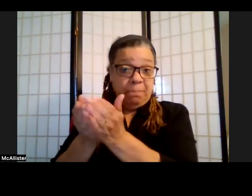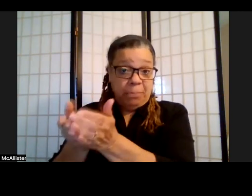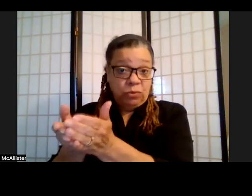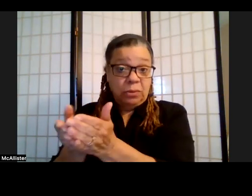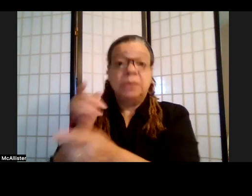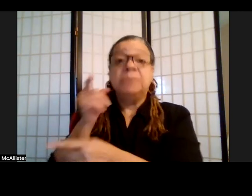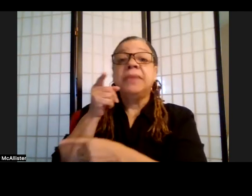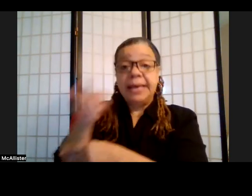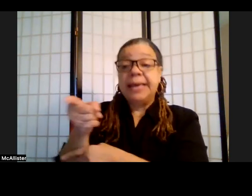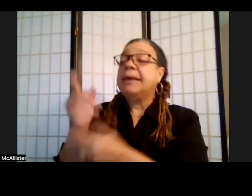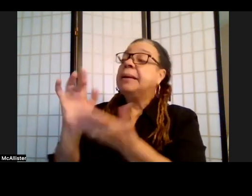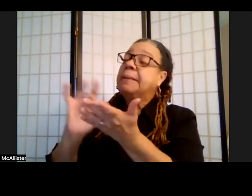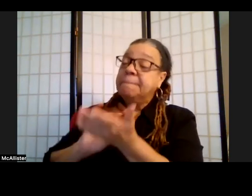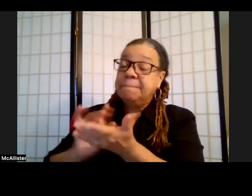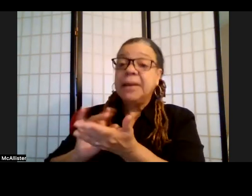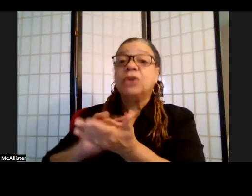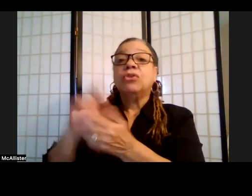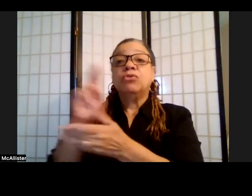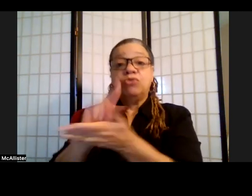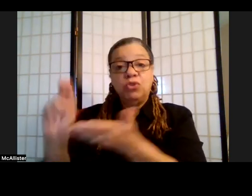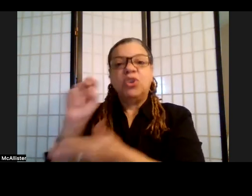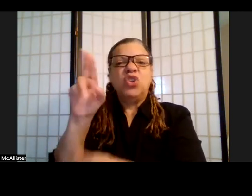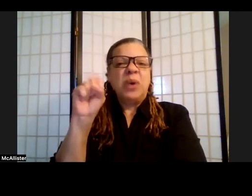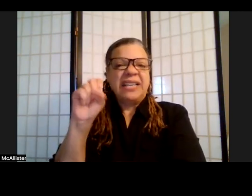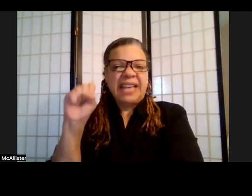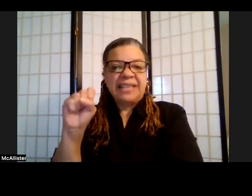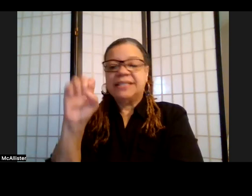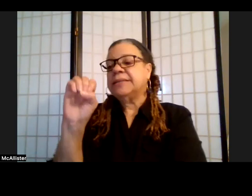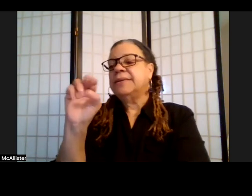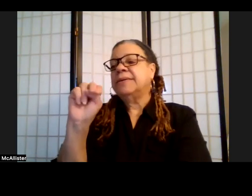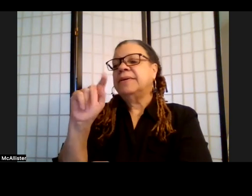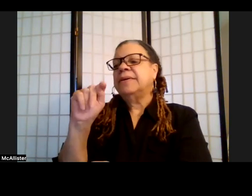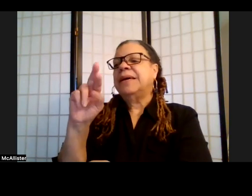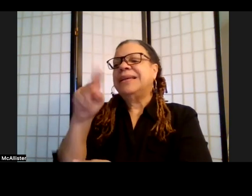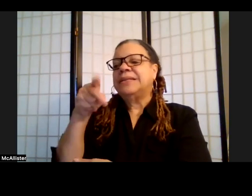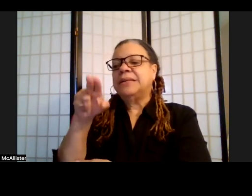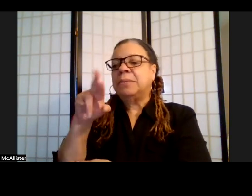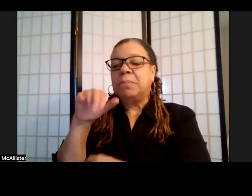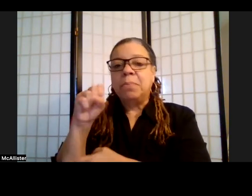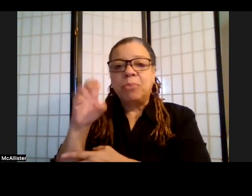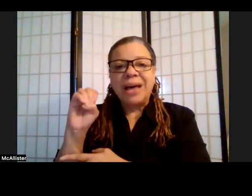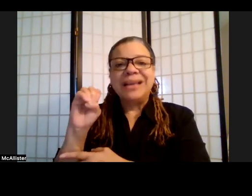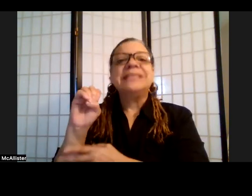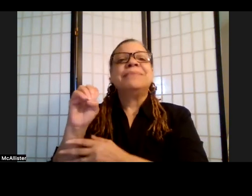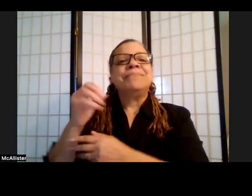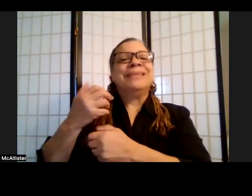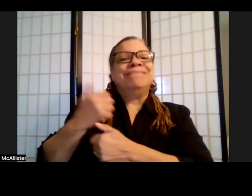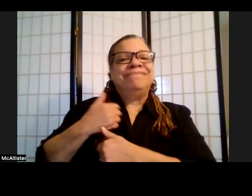medicine unit on USS Enterprise, where the doctors encountered the problem of recurring infection among the sailors. Homes is required